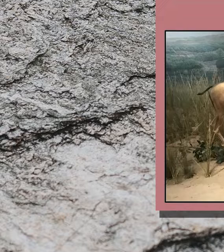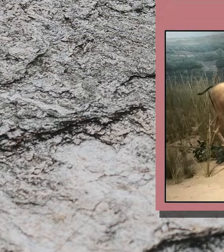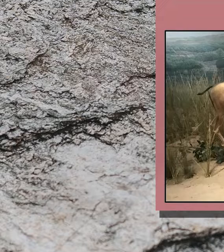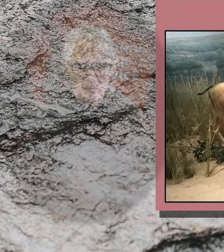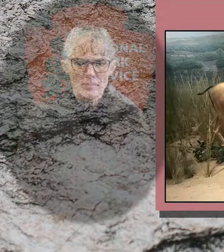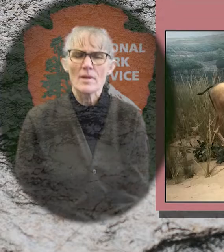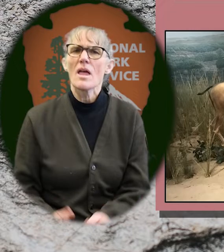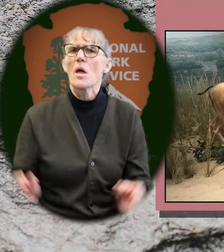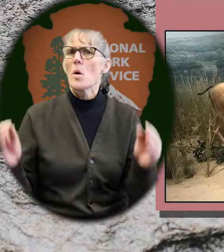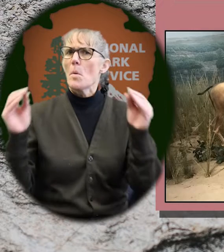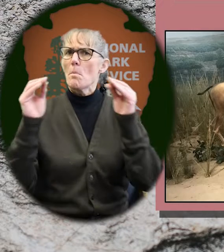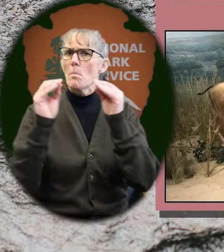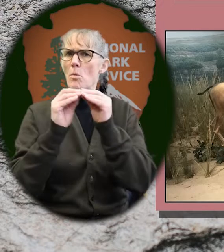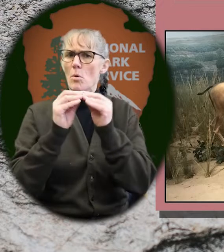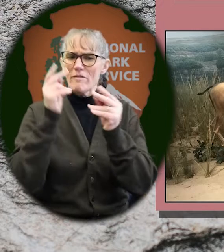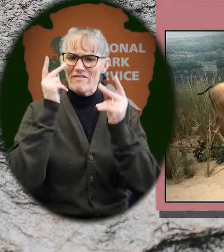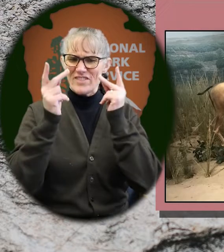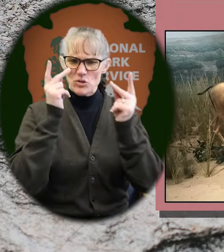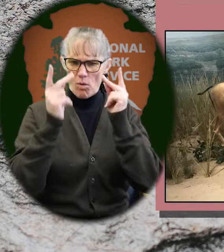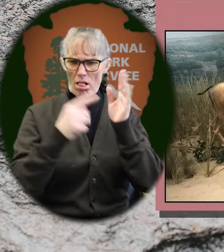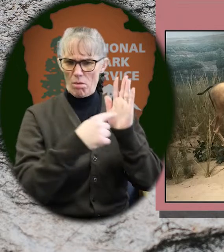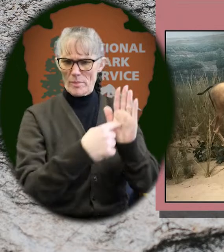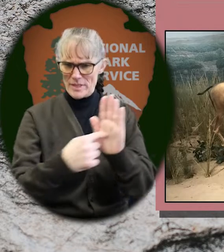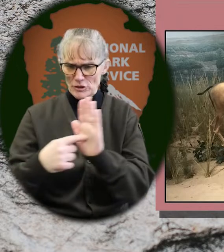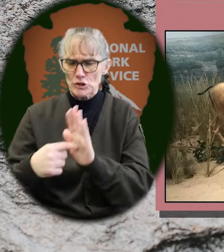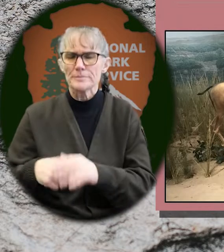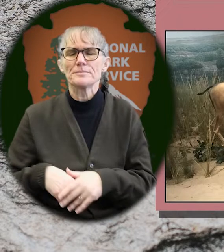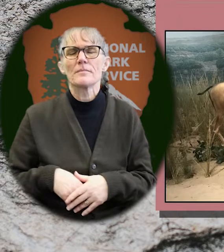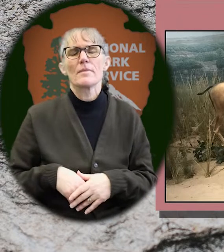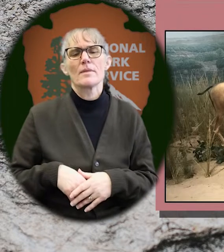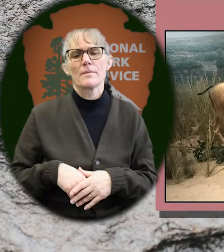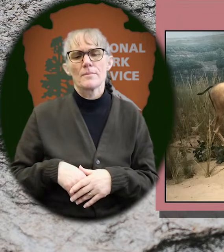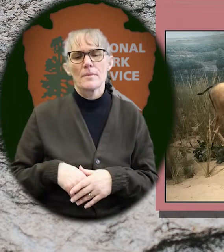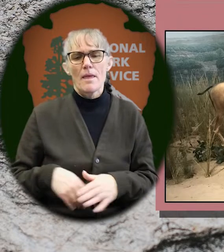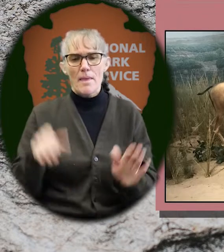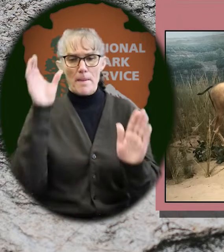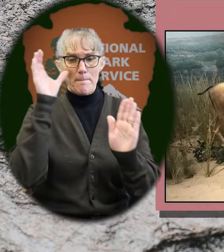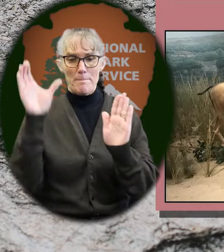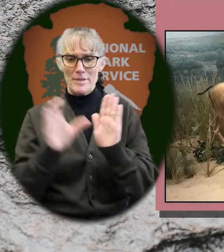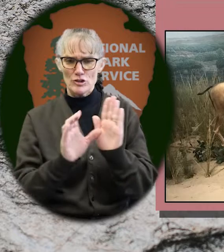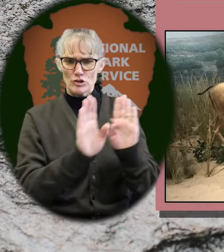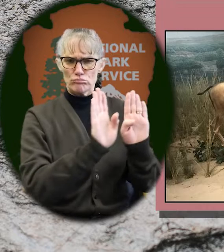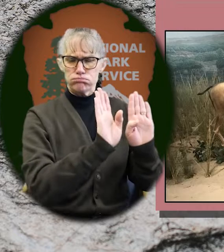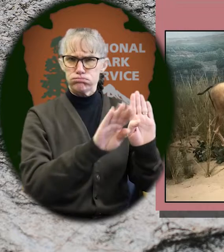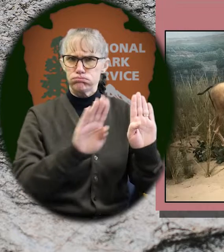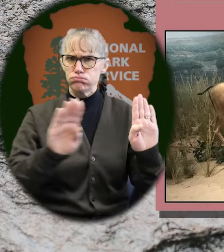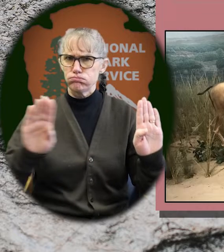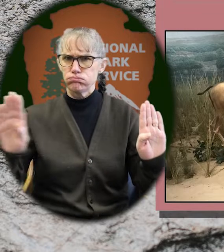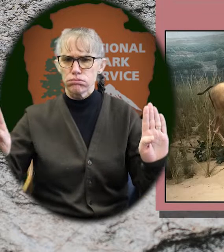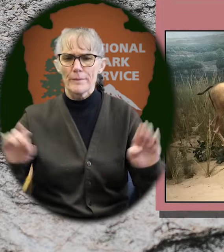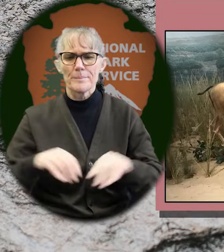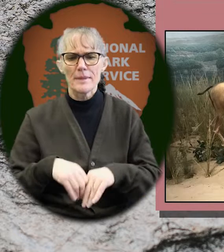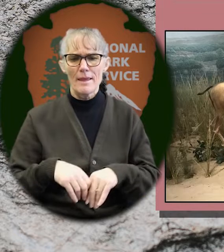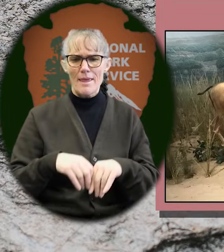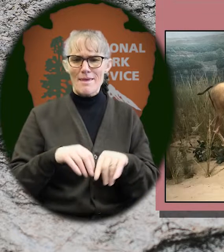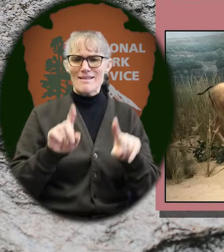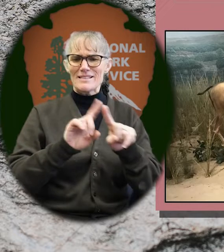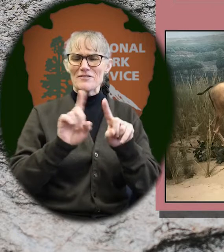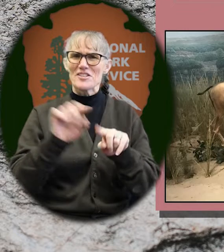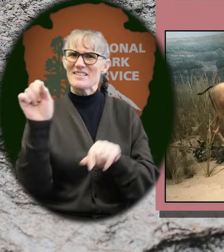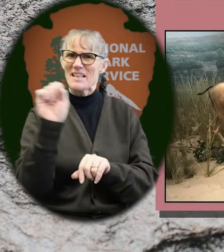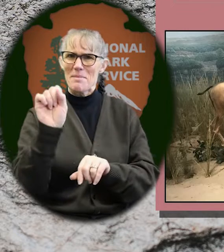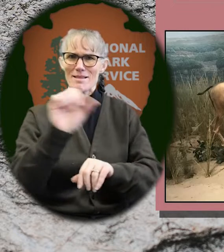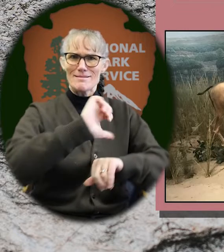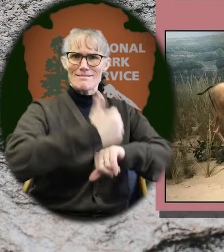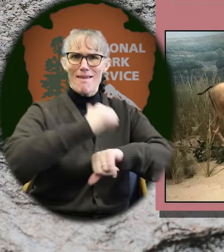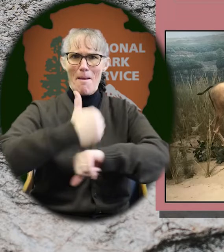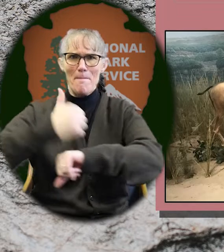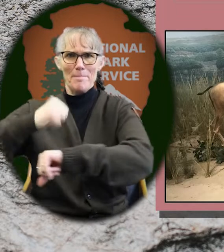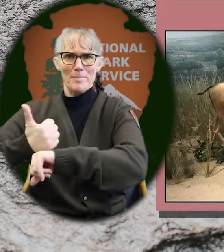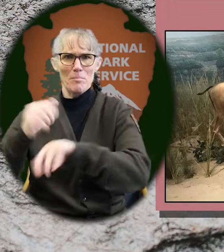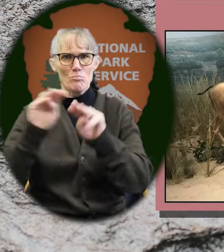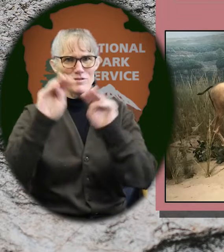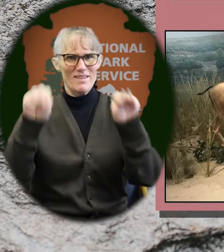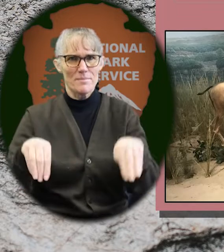And then just to give you a little more visual representation of, of this group, um these are examples of Stenomylines uh in skeletal mounts in museums.